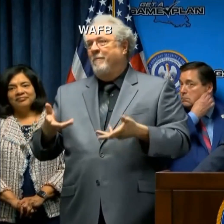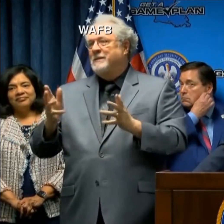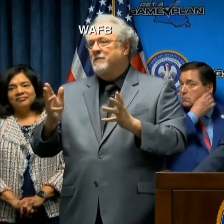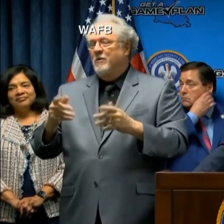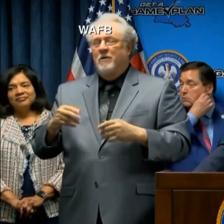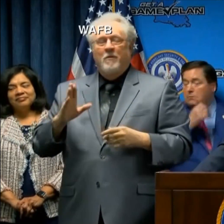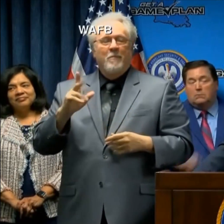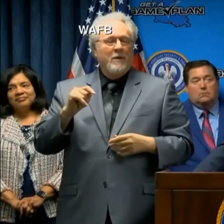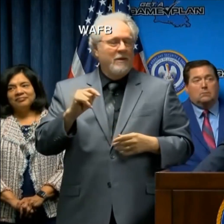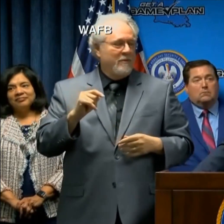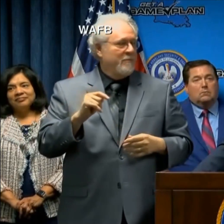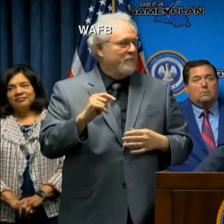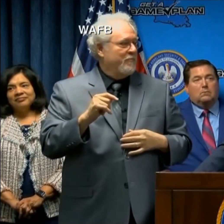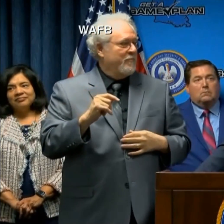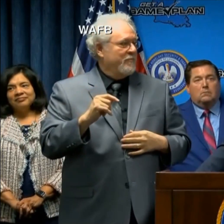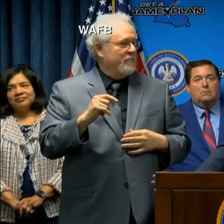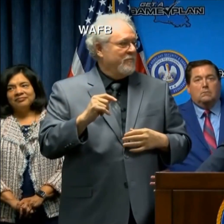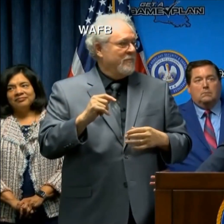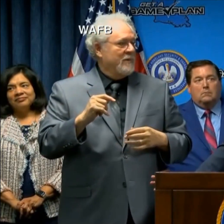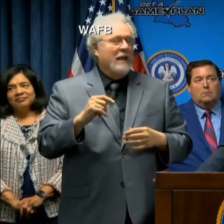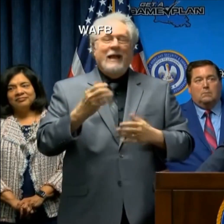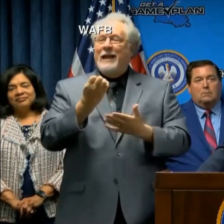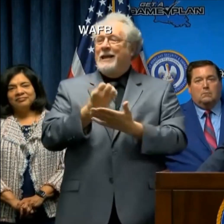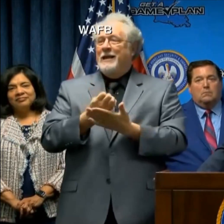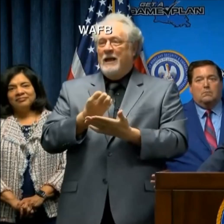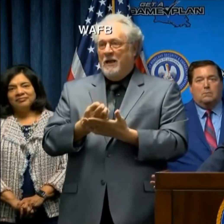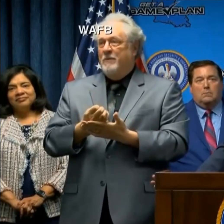you know and it looked the economy is incredibly in